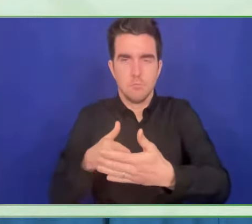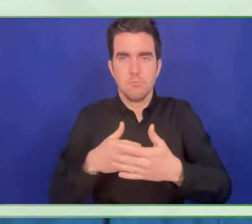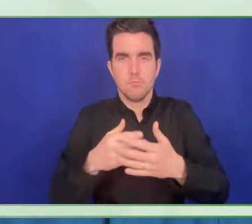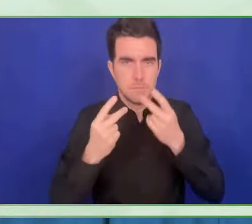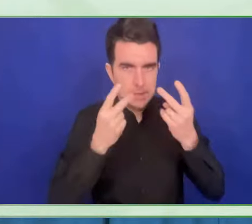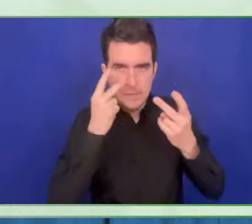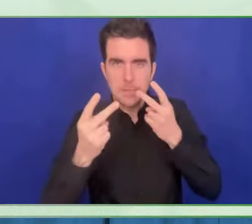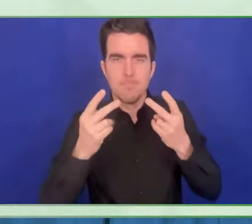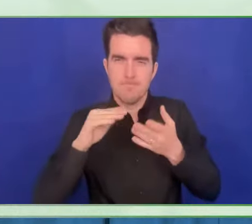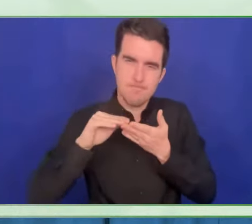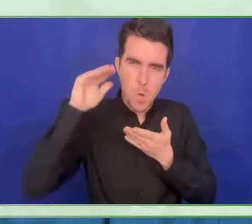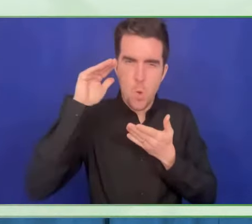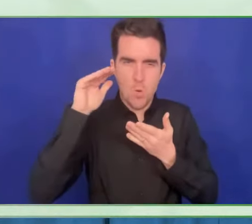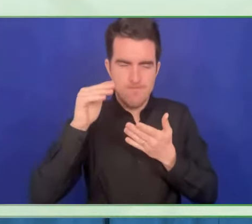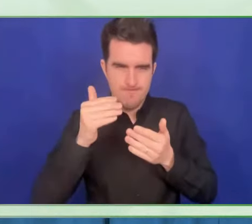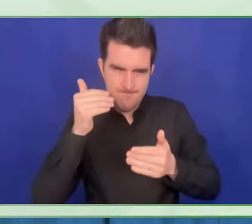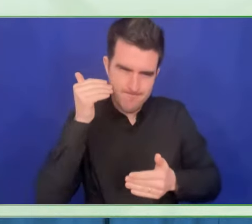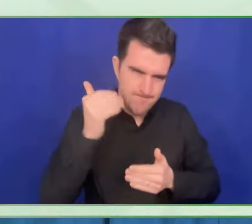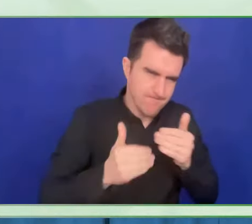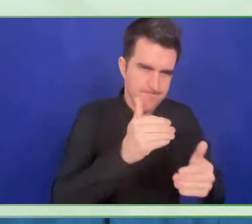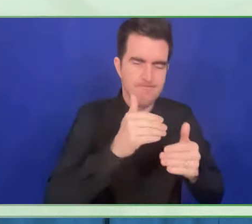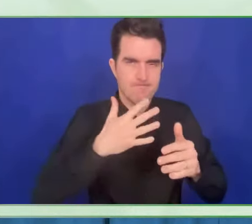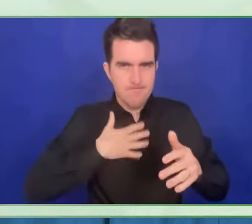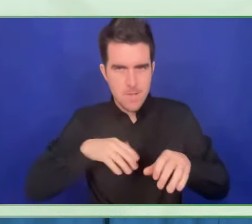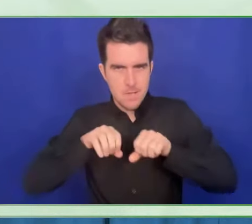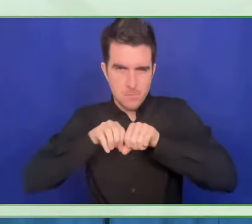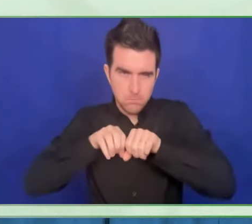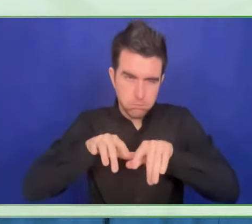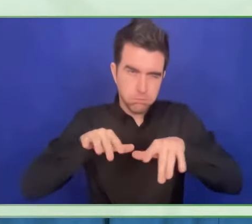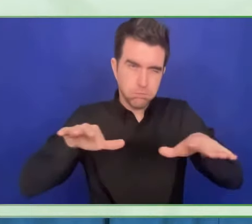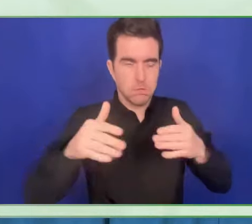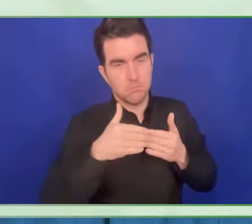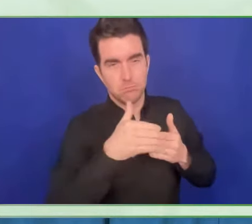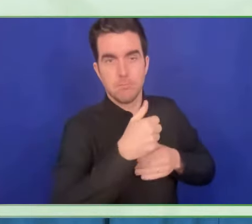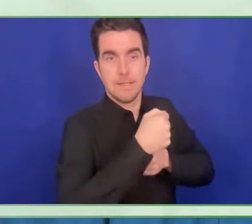EU citizens have certain rights just by having the nationality of